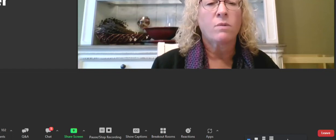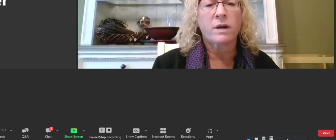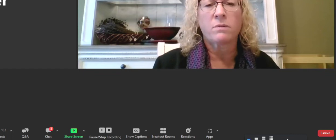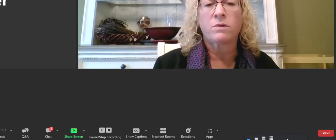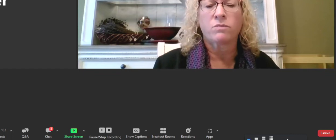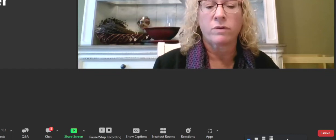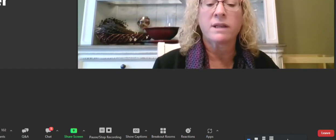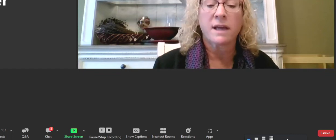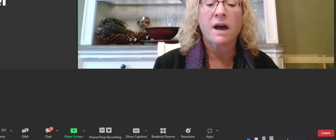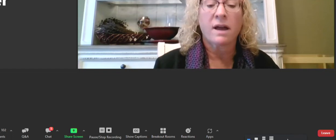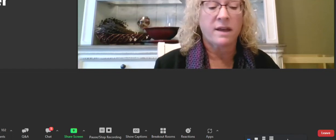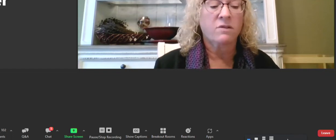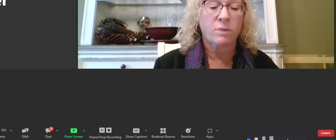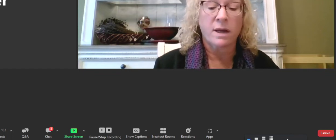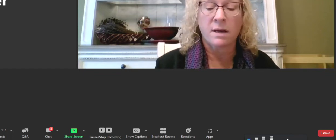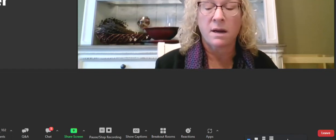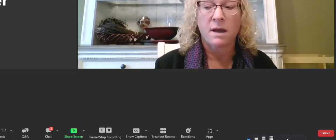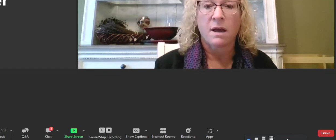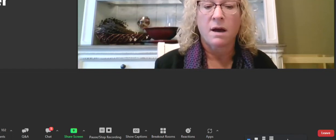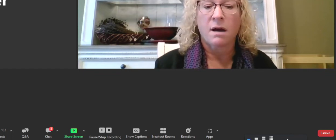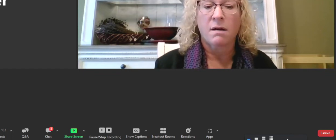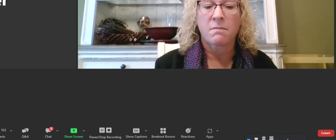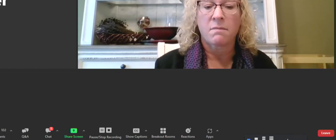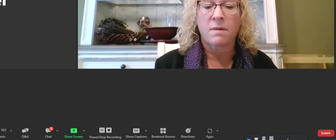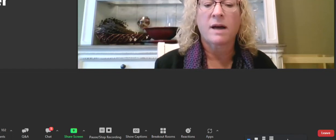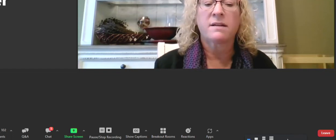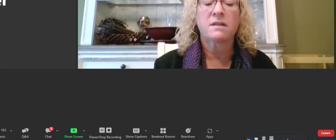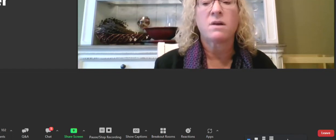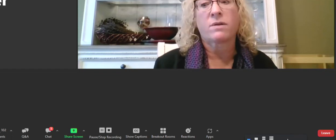When it was really high, that's when I did know that my blood